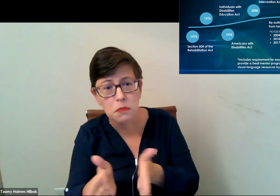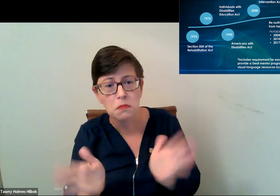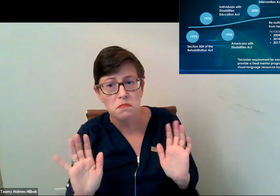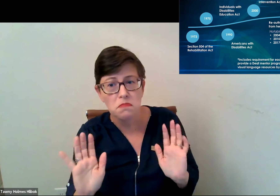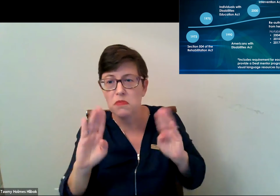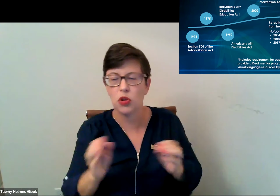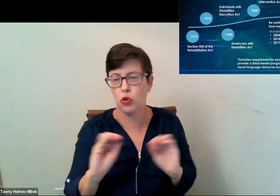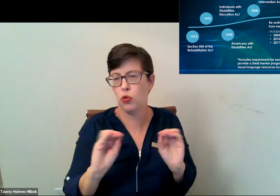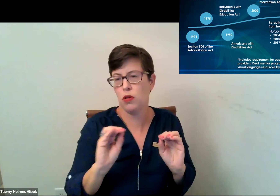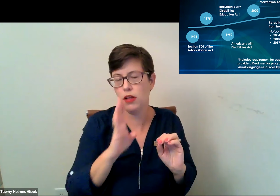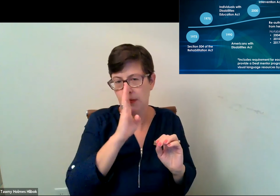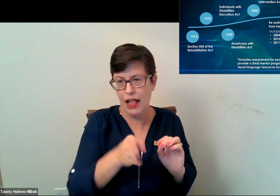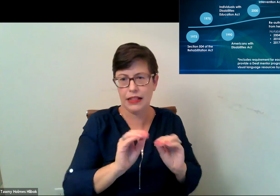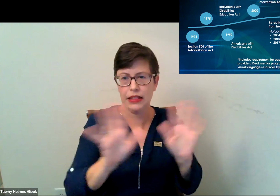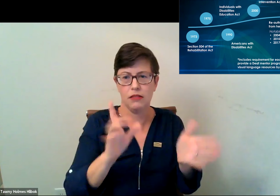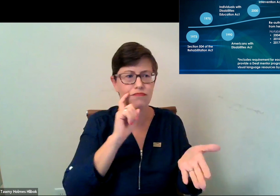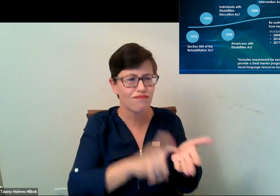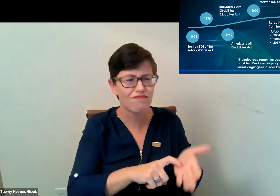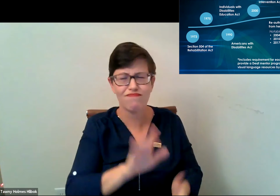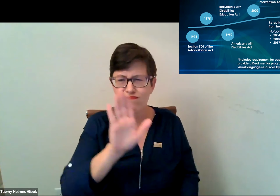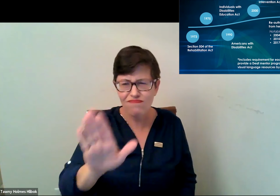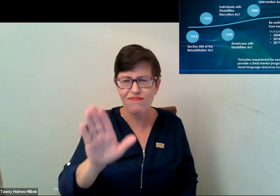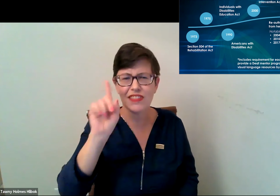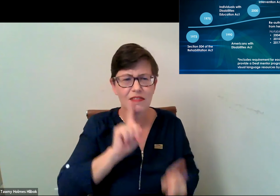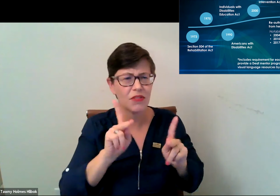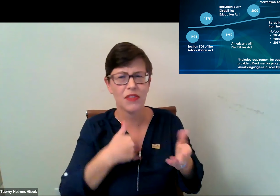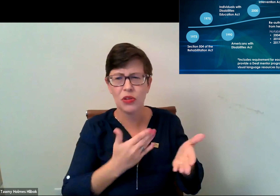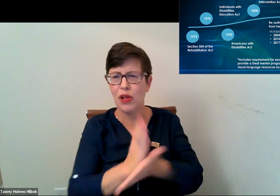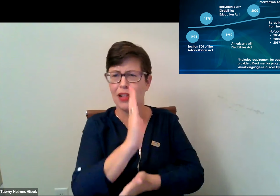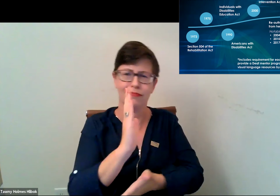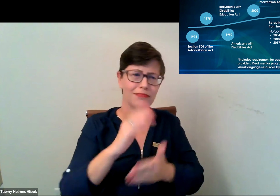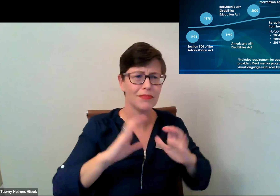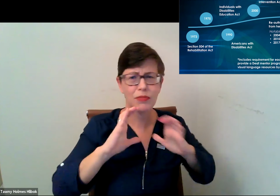It gave some examples like sign language interpreters, but not captioning but not a clear